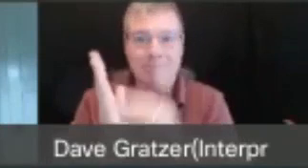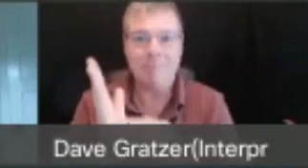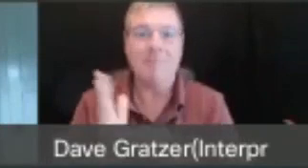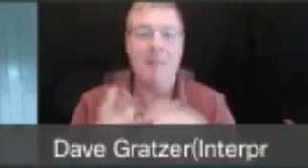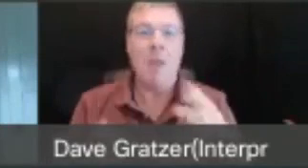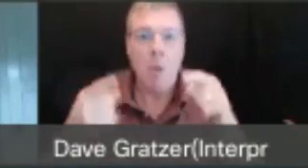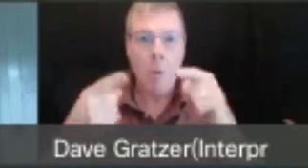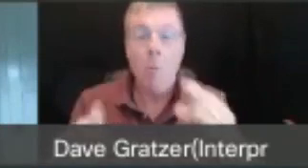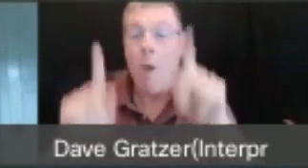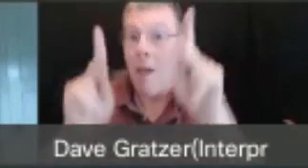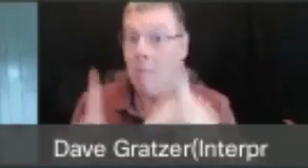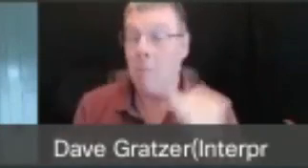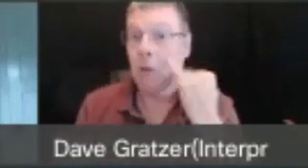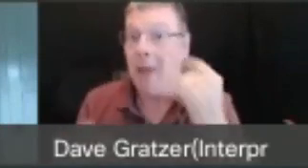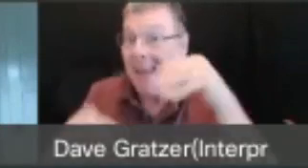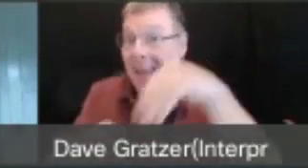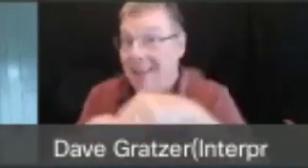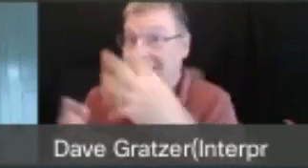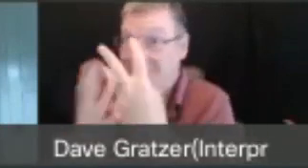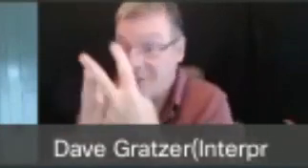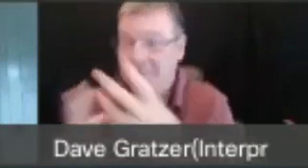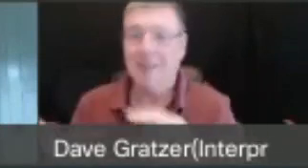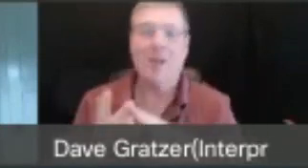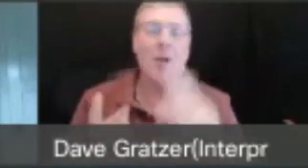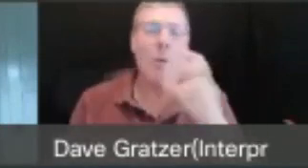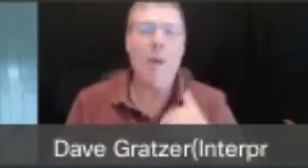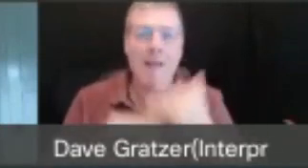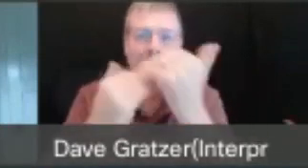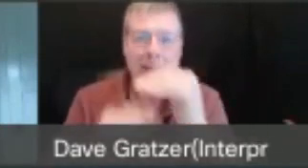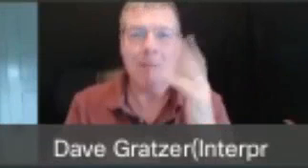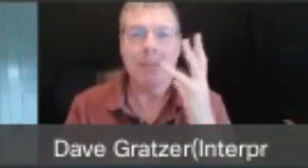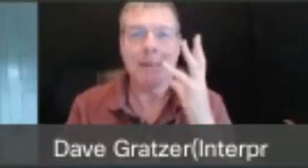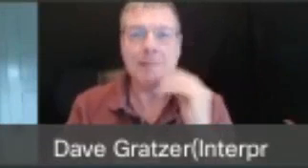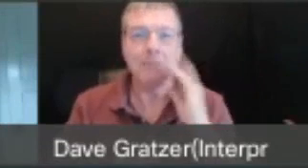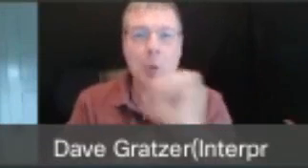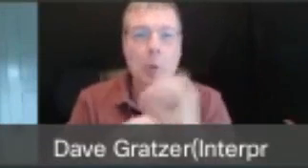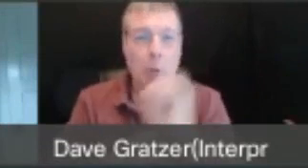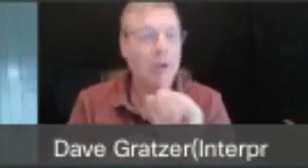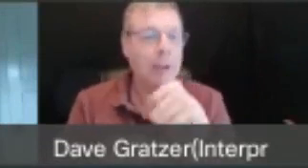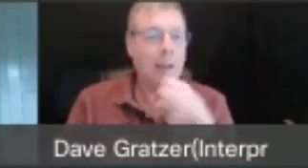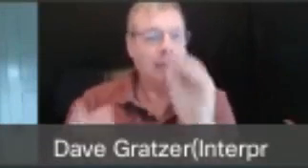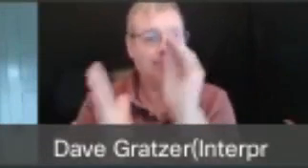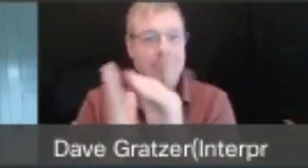is incarcerated or even have limited work experience, how you document on how well an individual does something